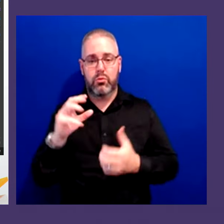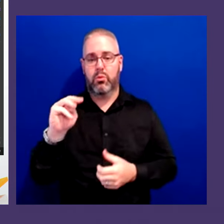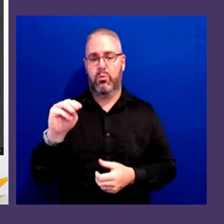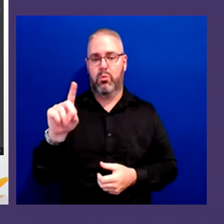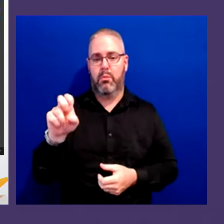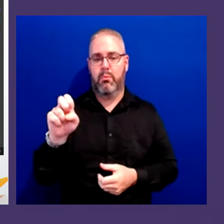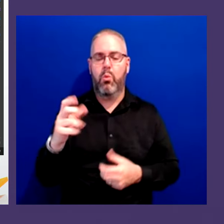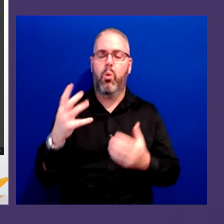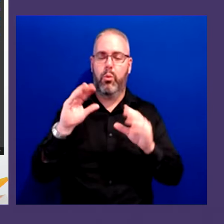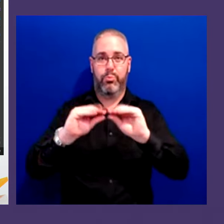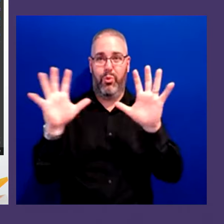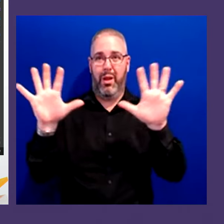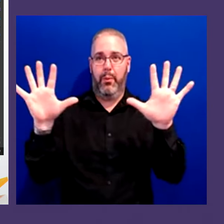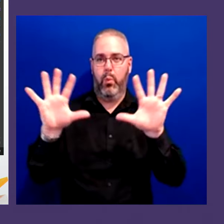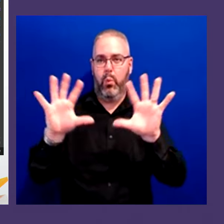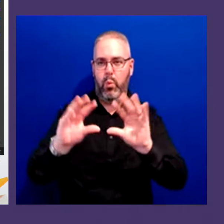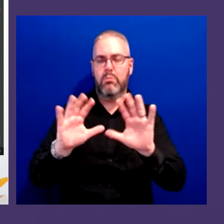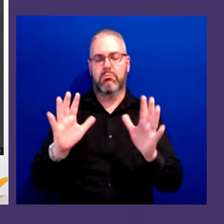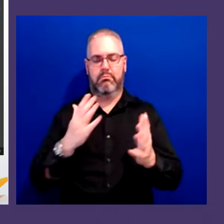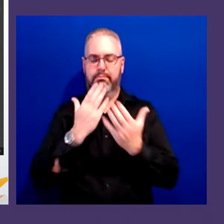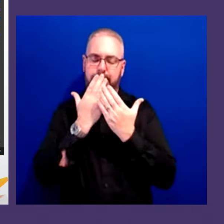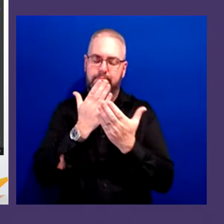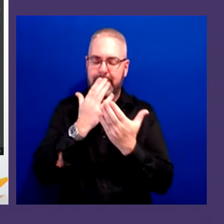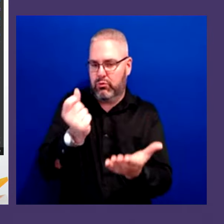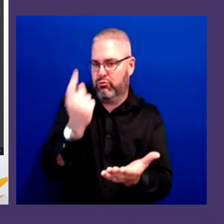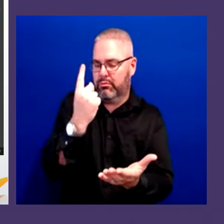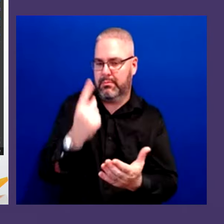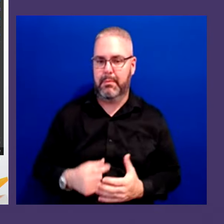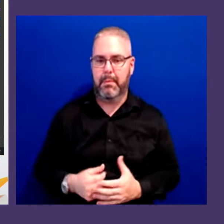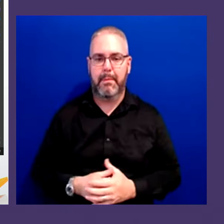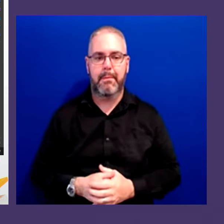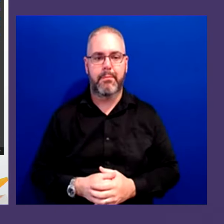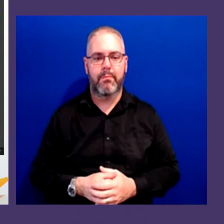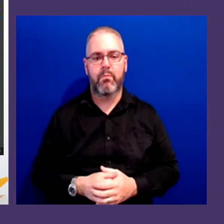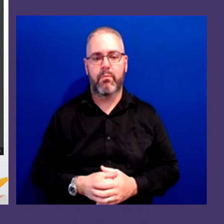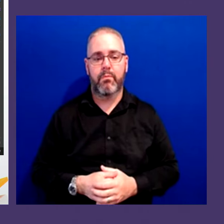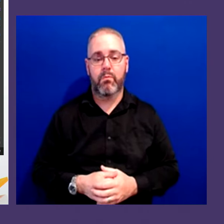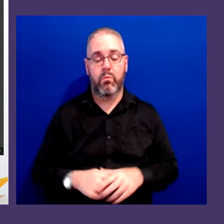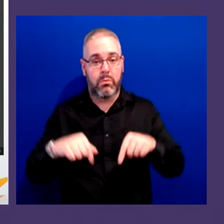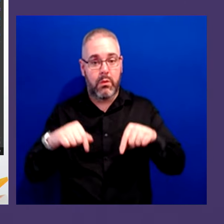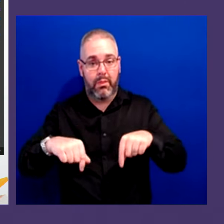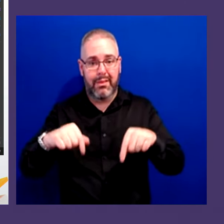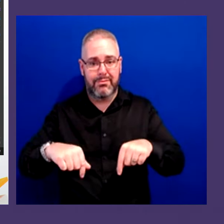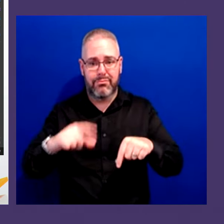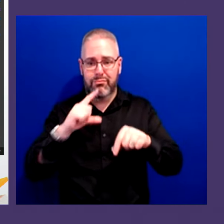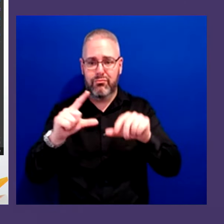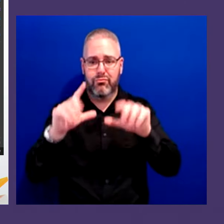Thank you for your understanding. John Vicondoa: This is great because I literally spent--